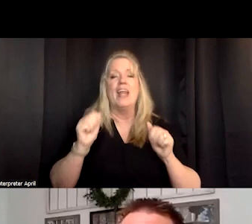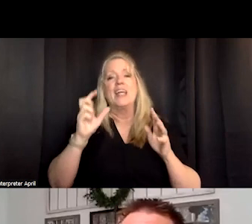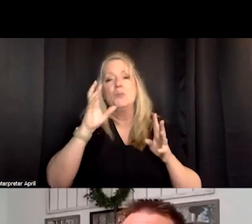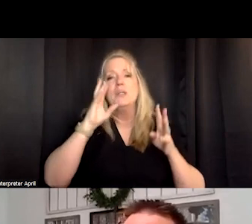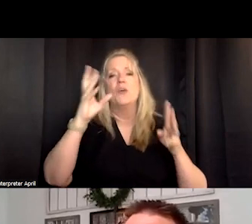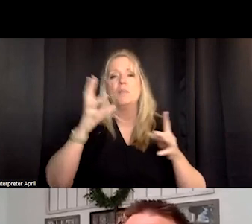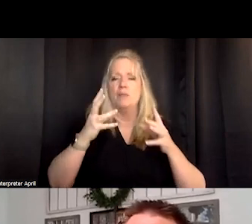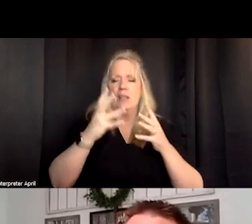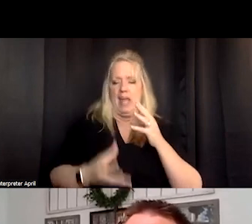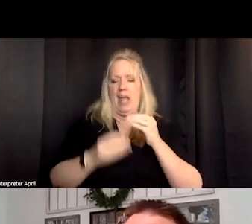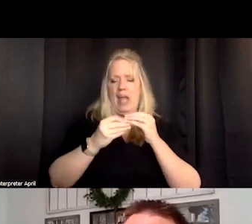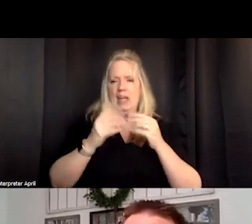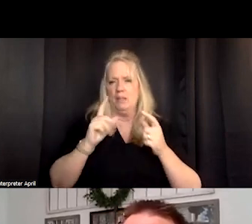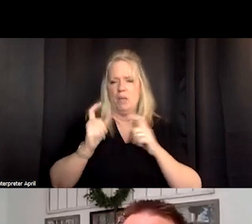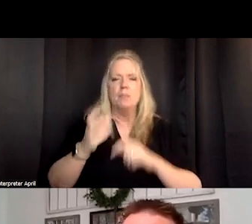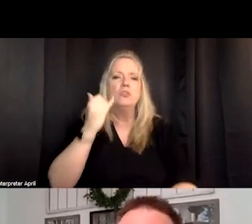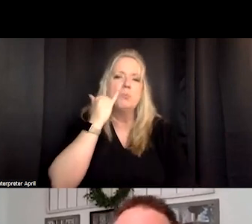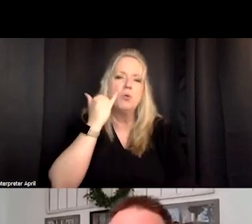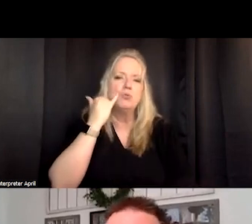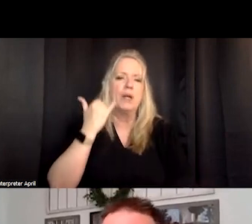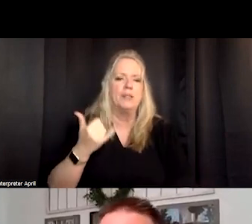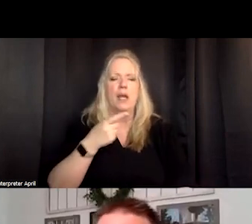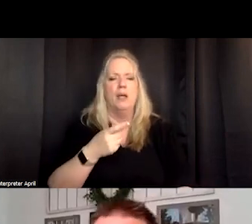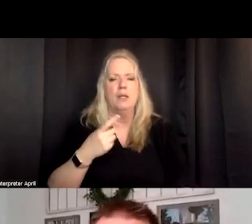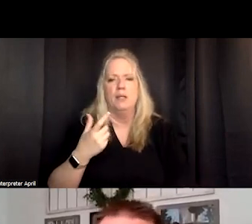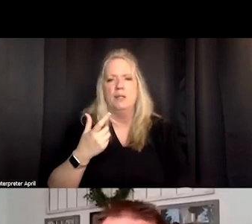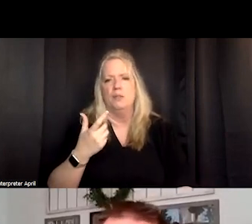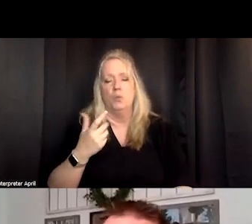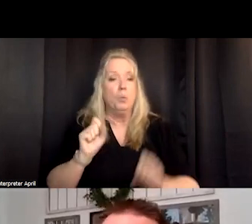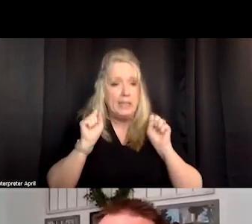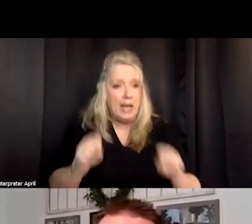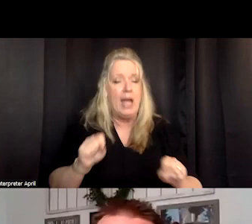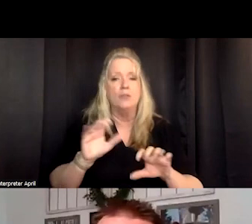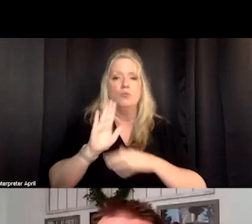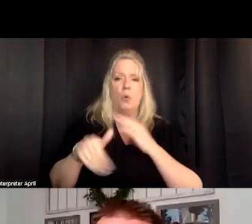MODIFIED SCENARIO. SAY RIGHT NOW, YOU CAN'T DO AL OF IT. WE ARE LOOKING AT PRIORITIZING WHAT WE